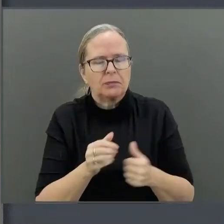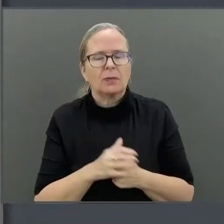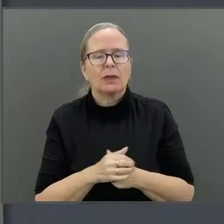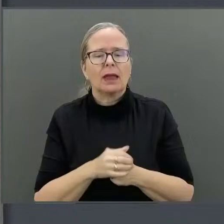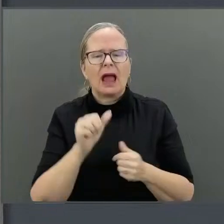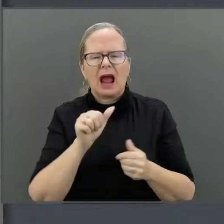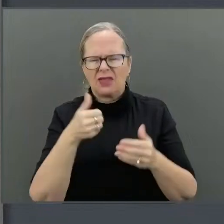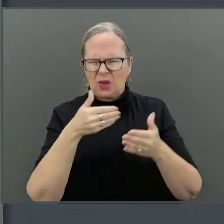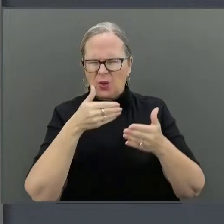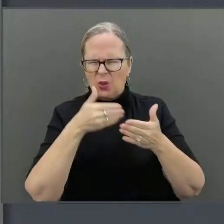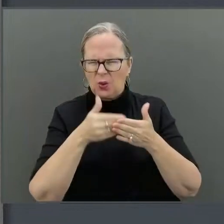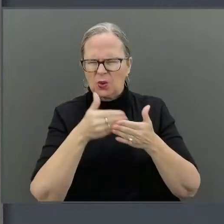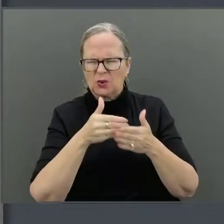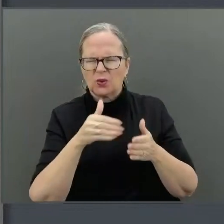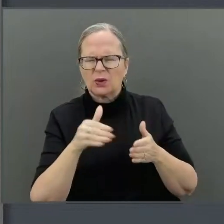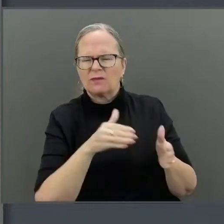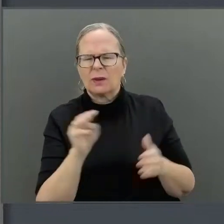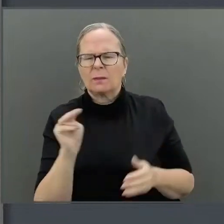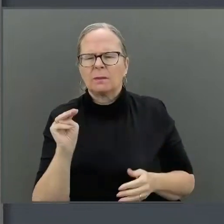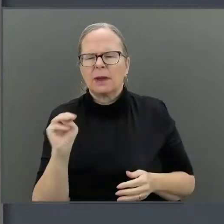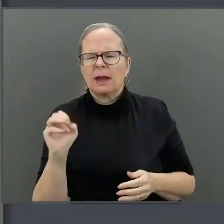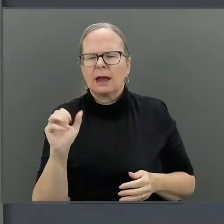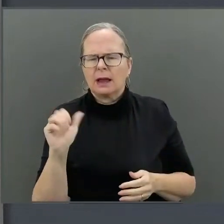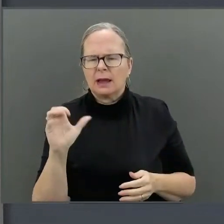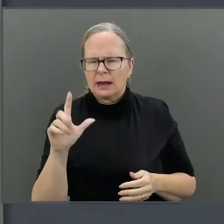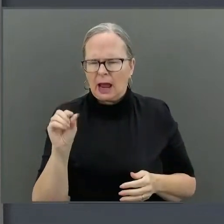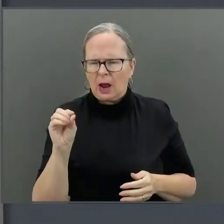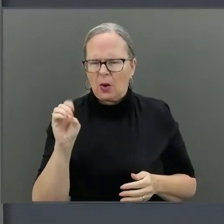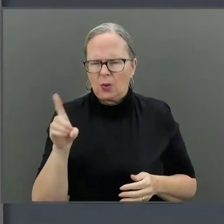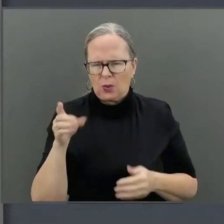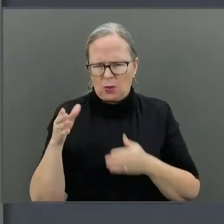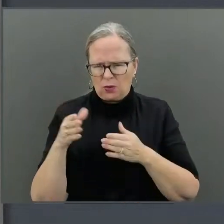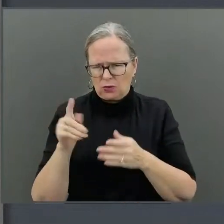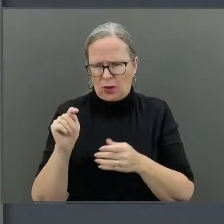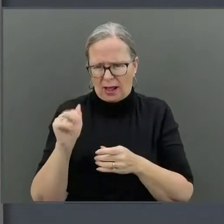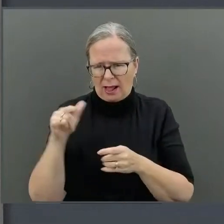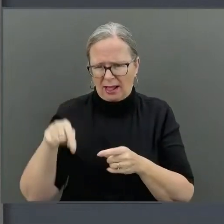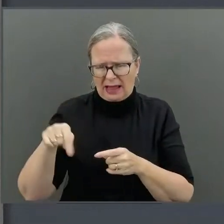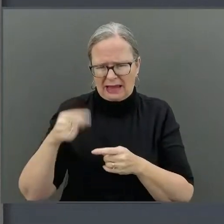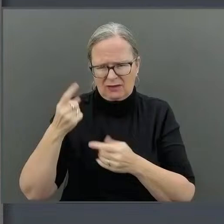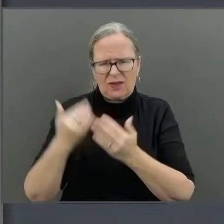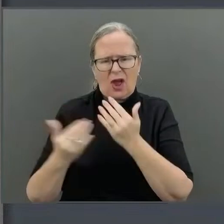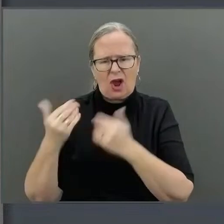thanks all of you in Calgary sitina Nation Strathmore chesterr and Erry for your efforts